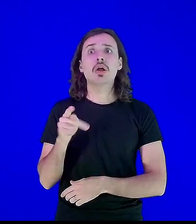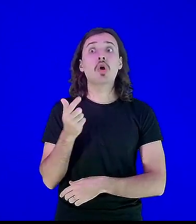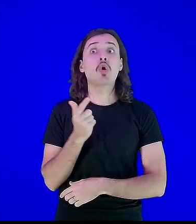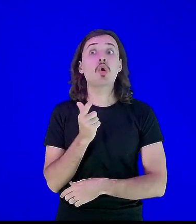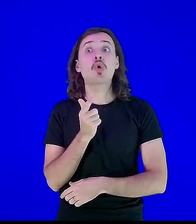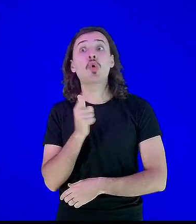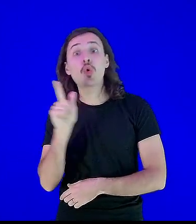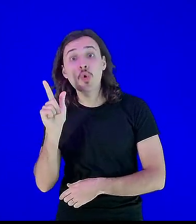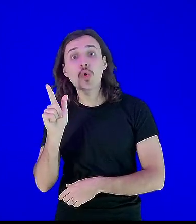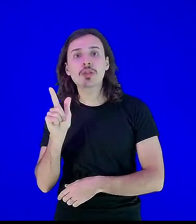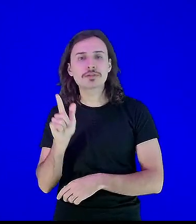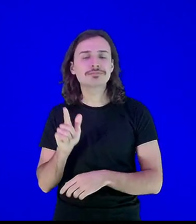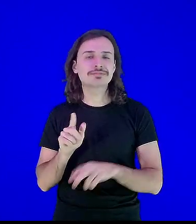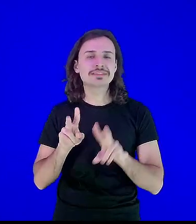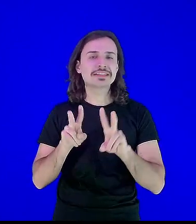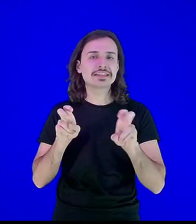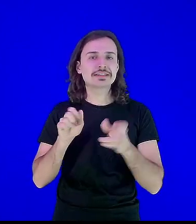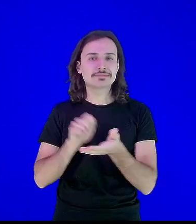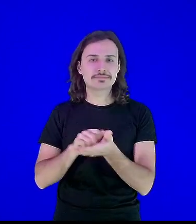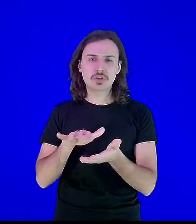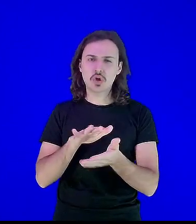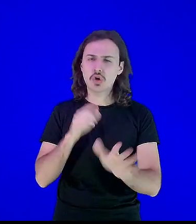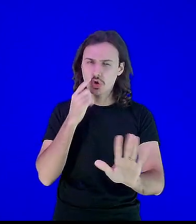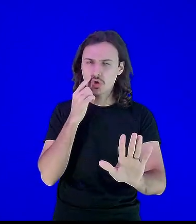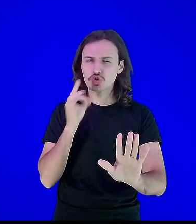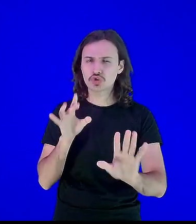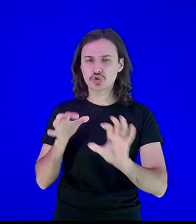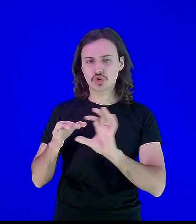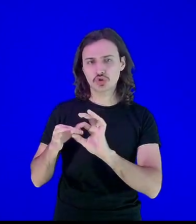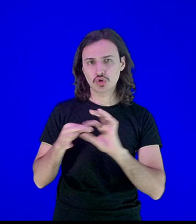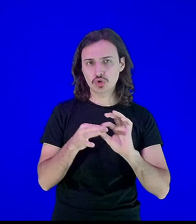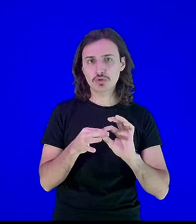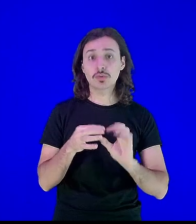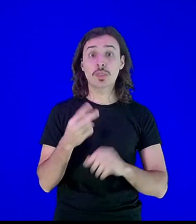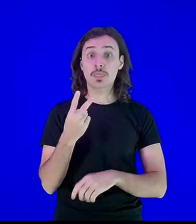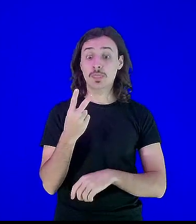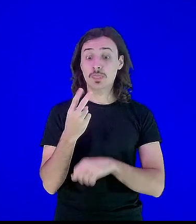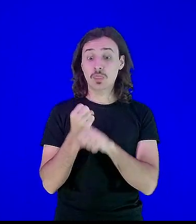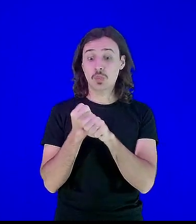I became a software developer two years ago, almost